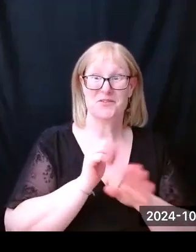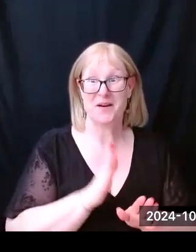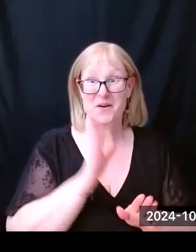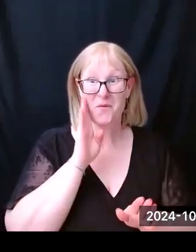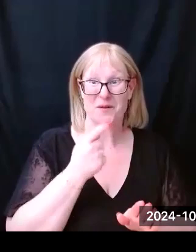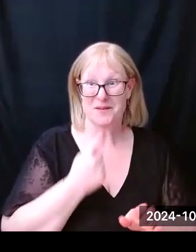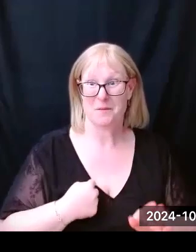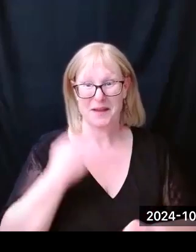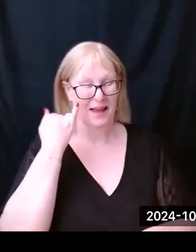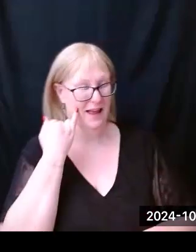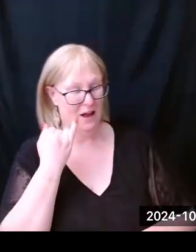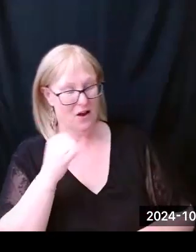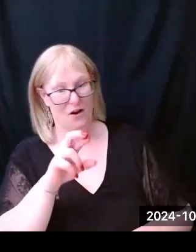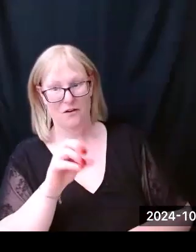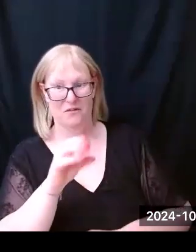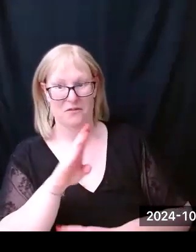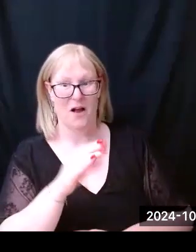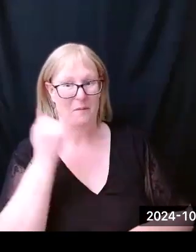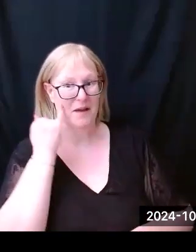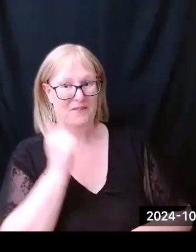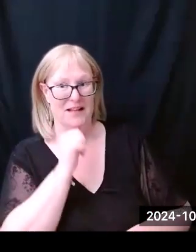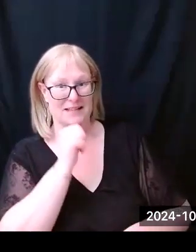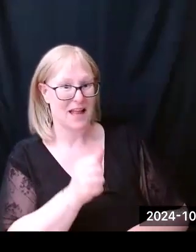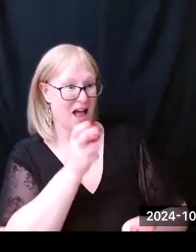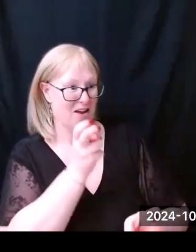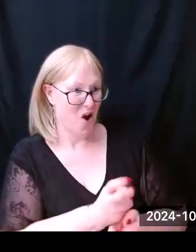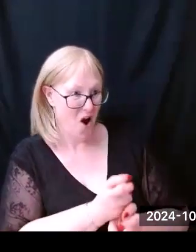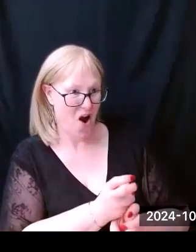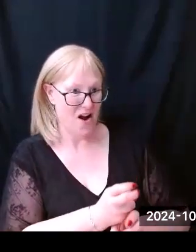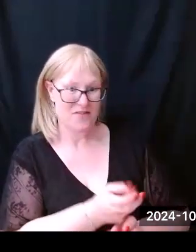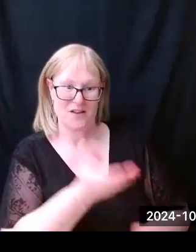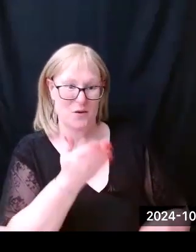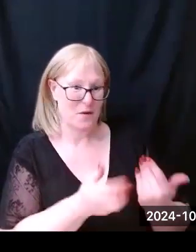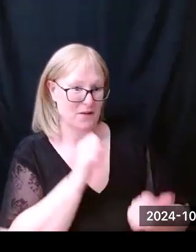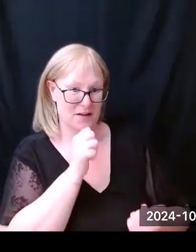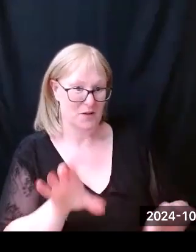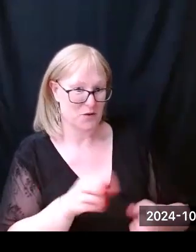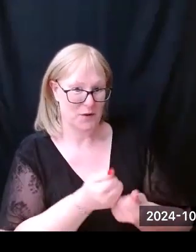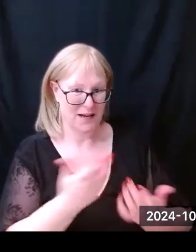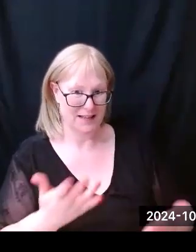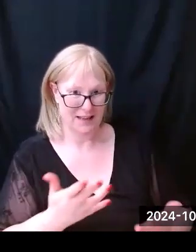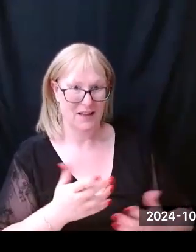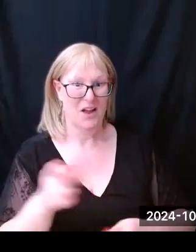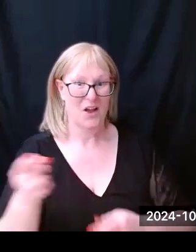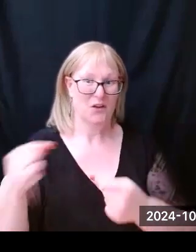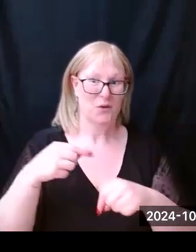hard, then you're probably not doing anything. Right? You come here for a little bit of a push. And that's what